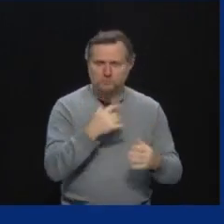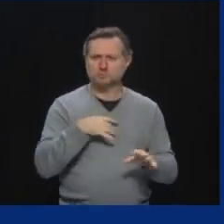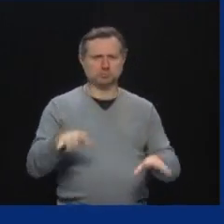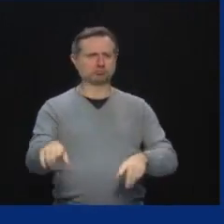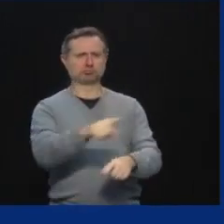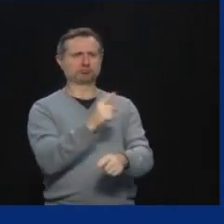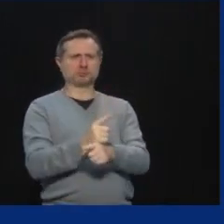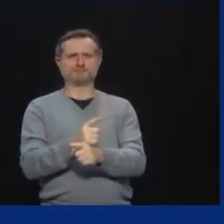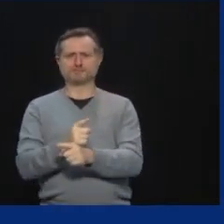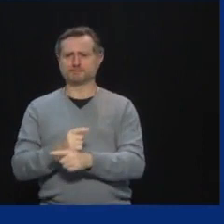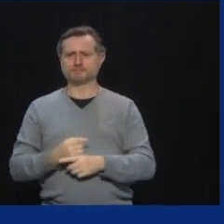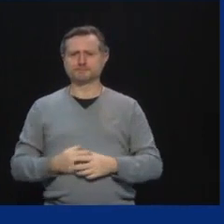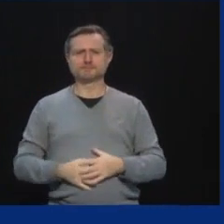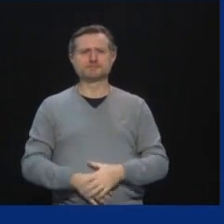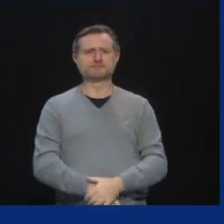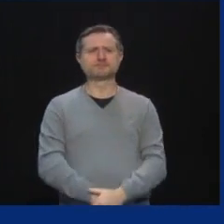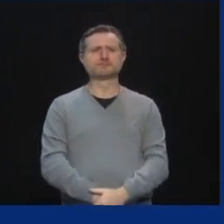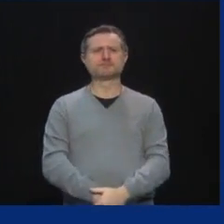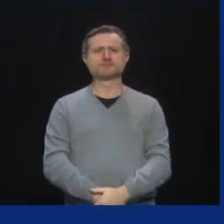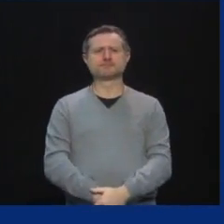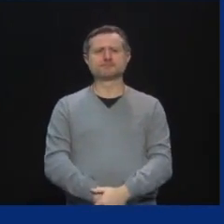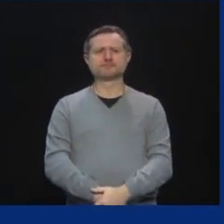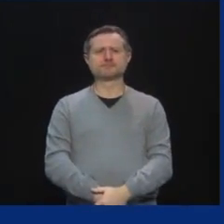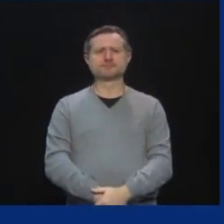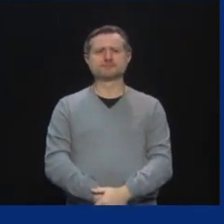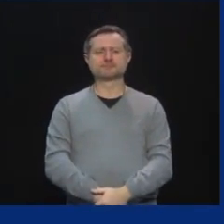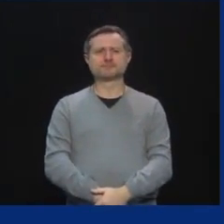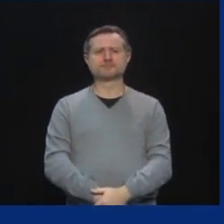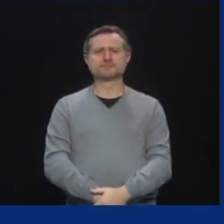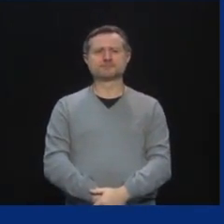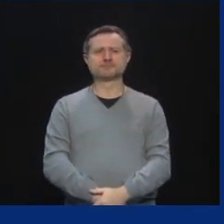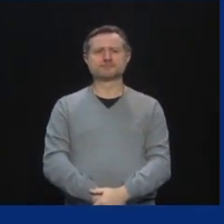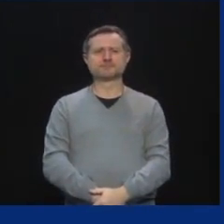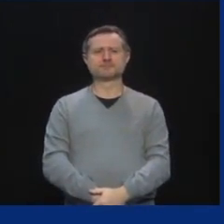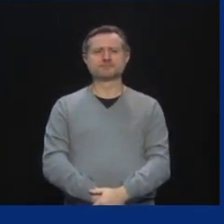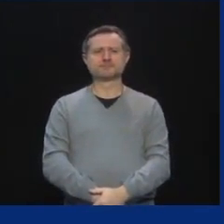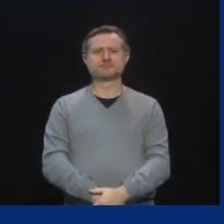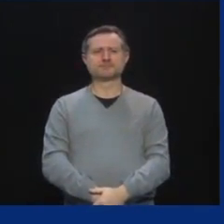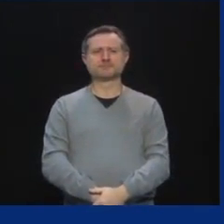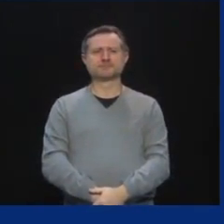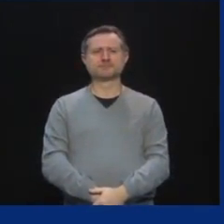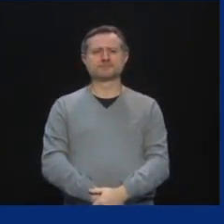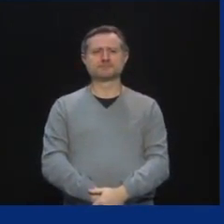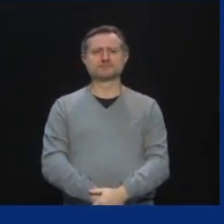and in order to mm mitigate any potential effects on delivery of health